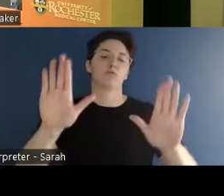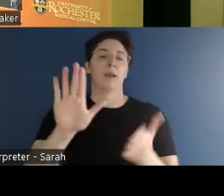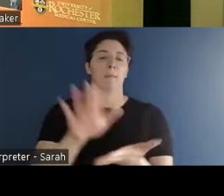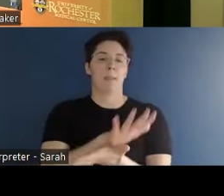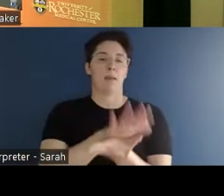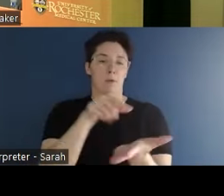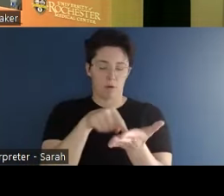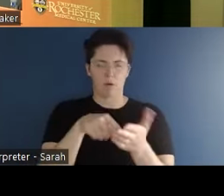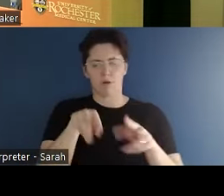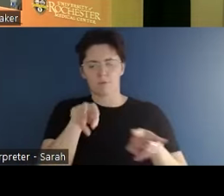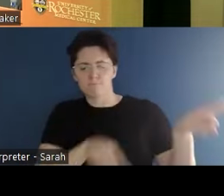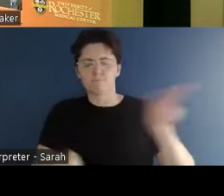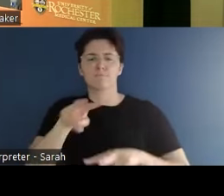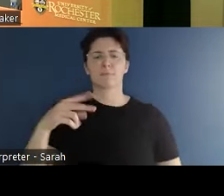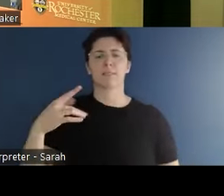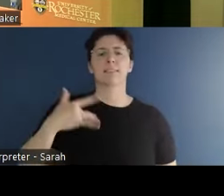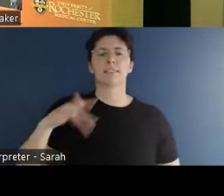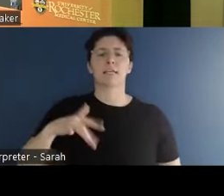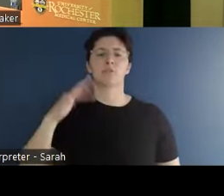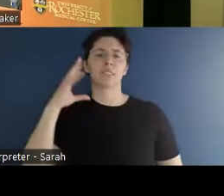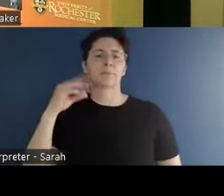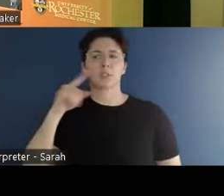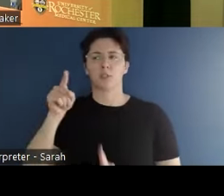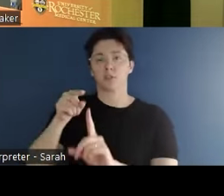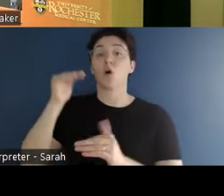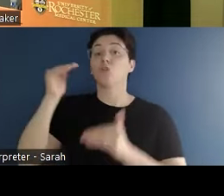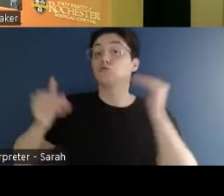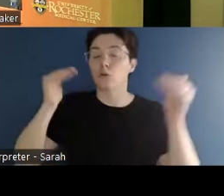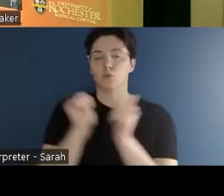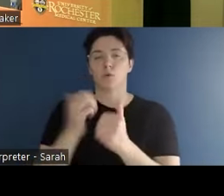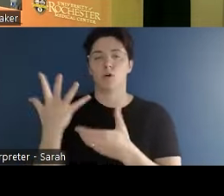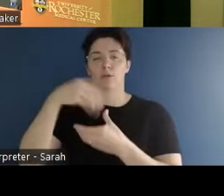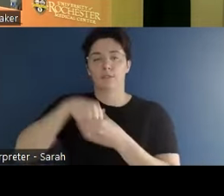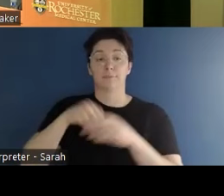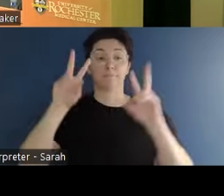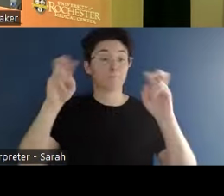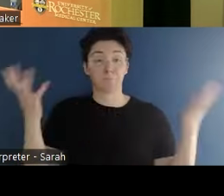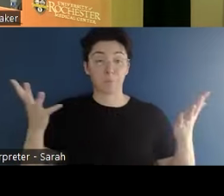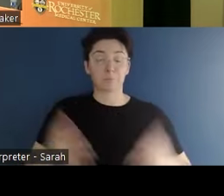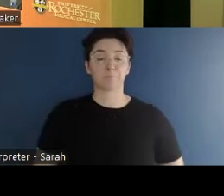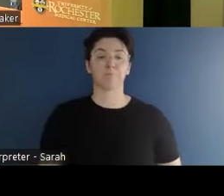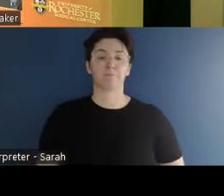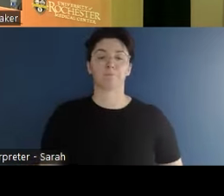the sensory experiences of adults with autism quote I am quite a Hermit these days because